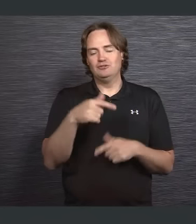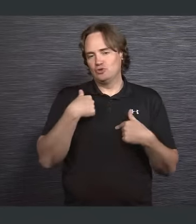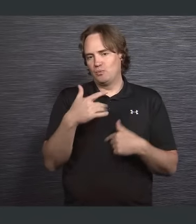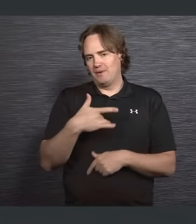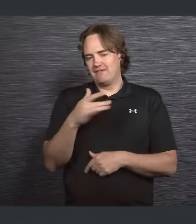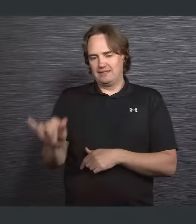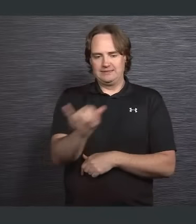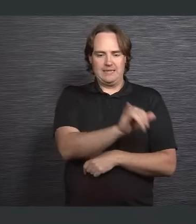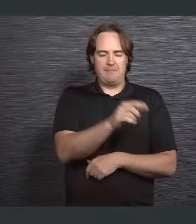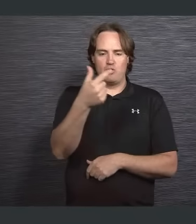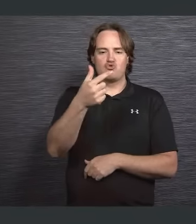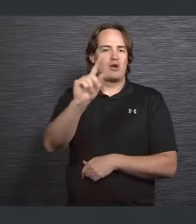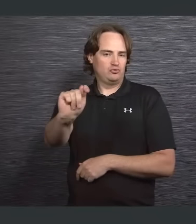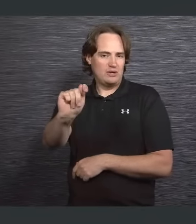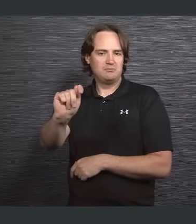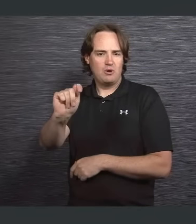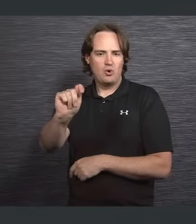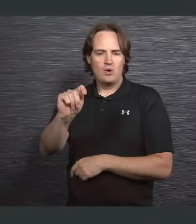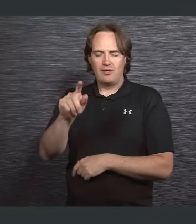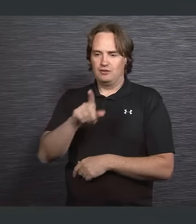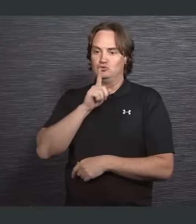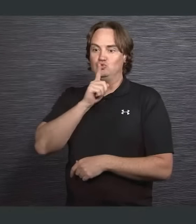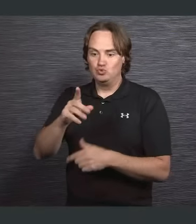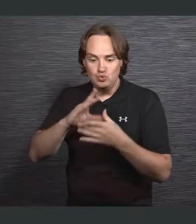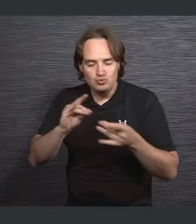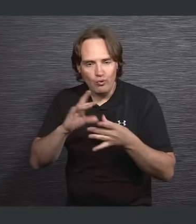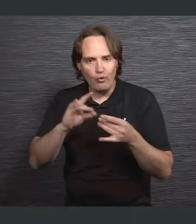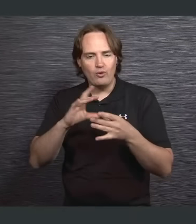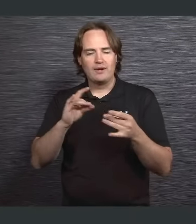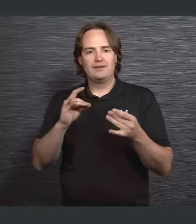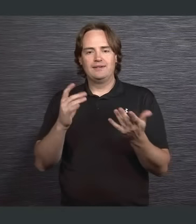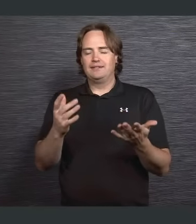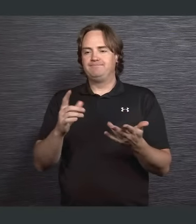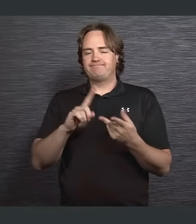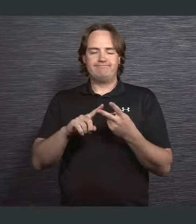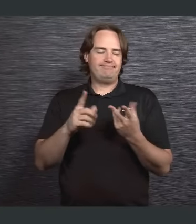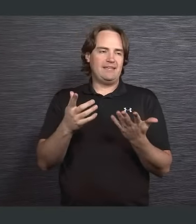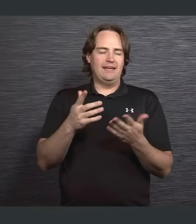It has this incredible, compelling true story. It has this on-screen experience that